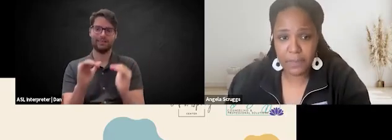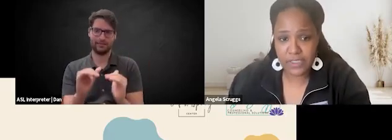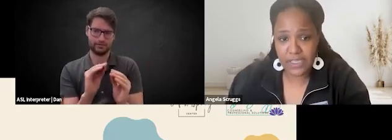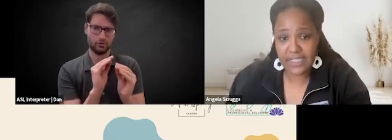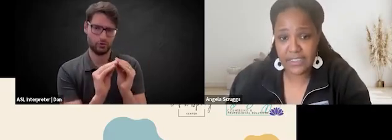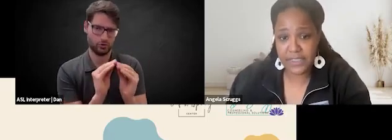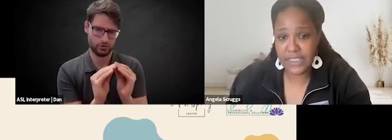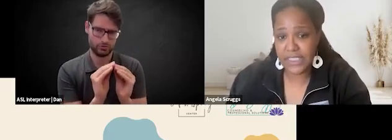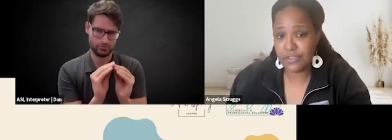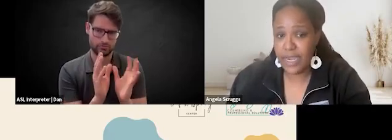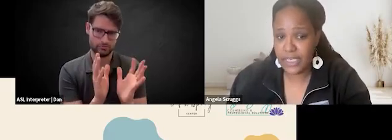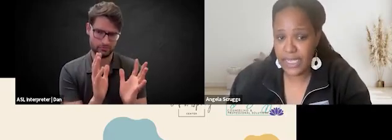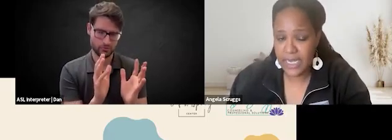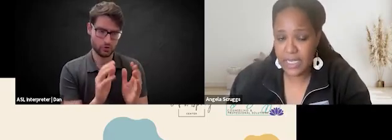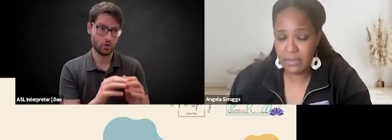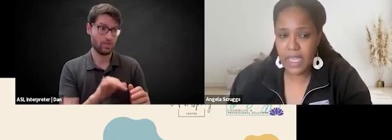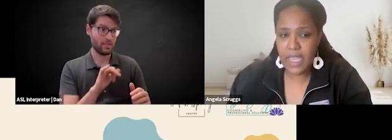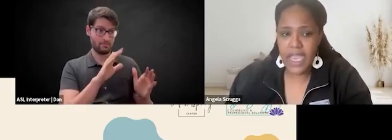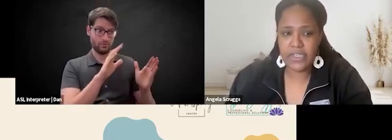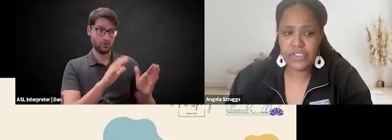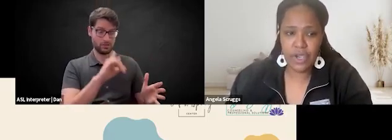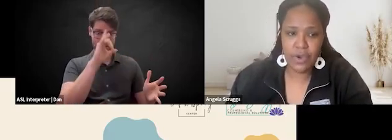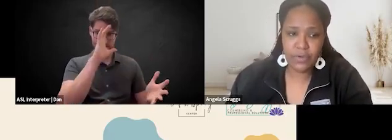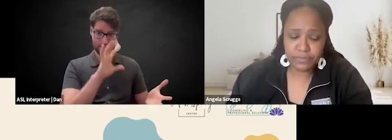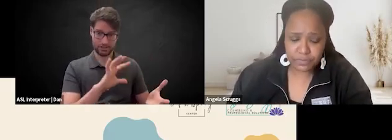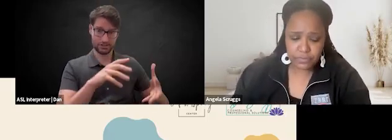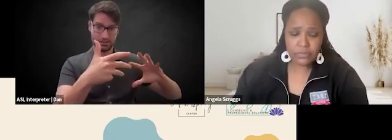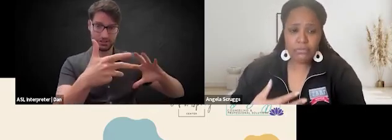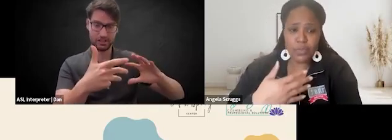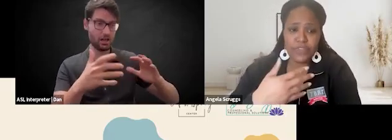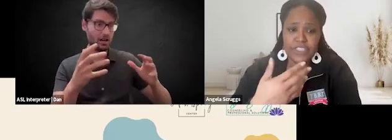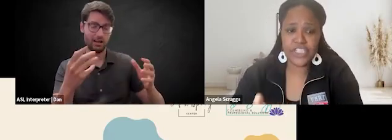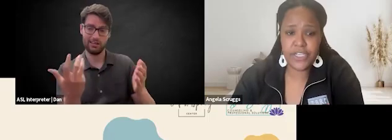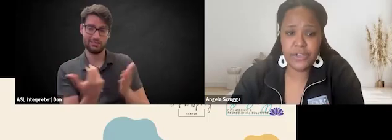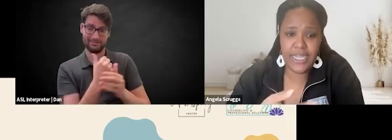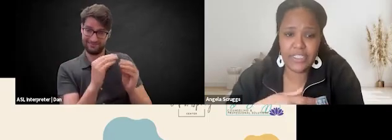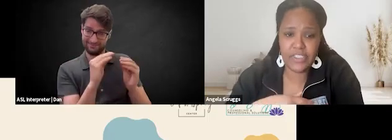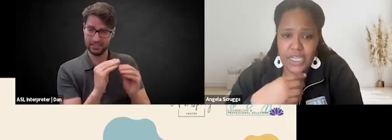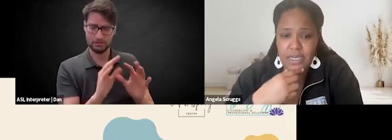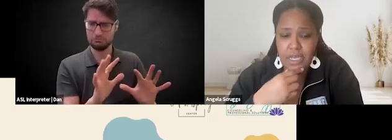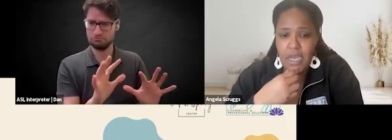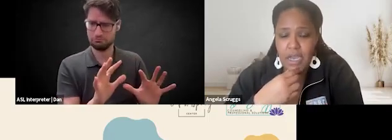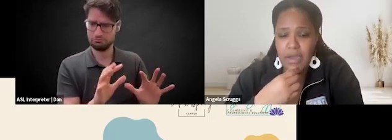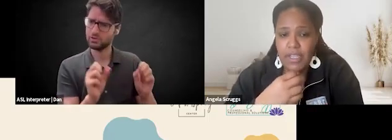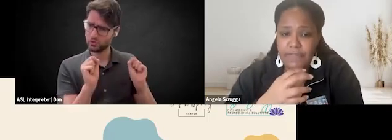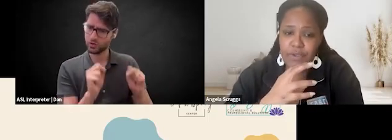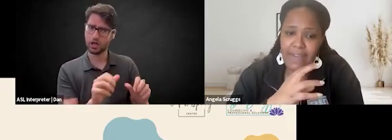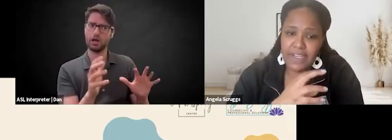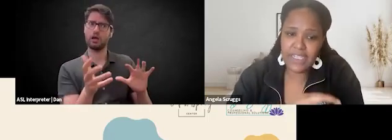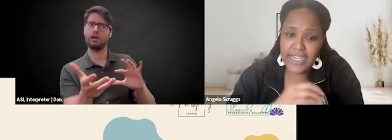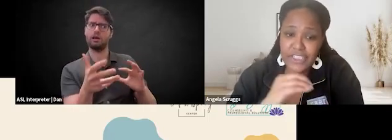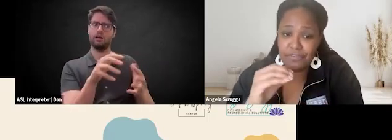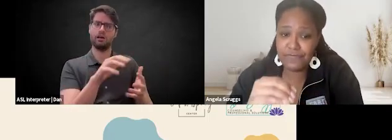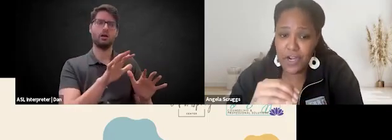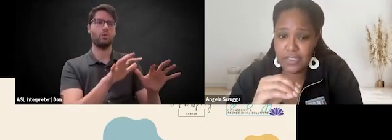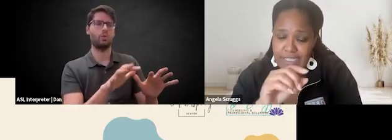the person that is feeling dysregulated. And so with the check your engine, um... if you have connection first,